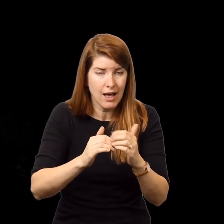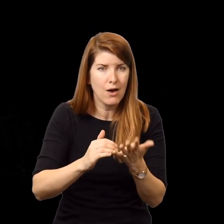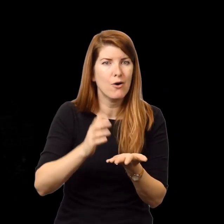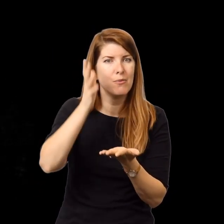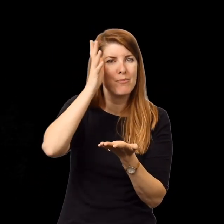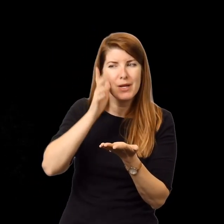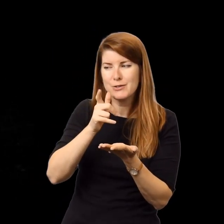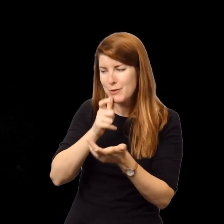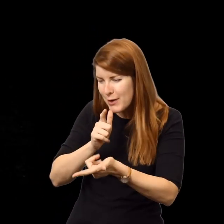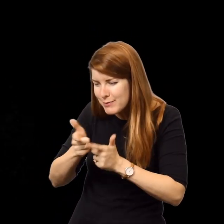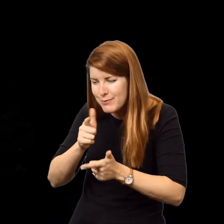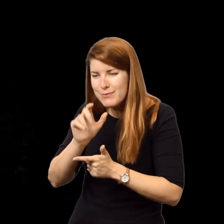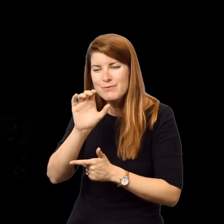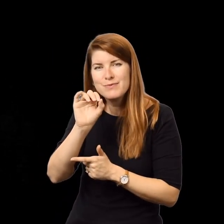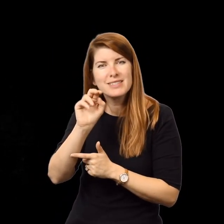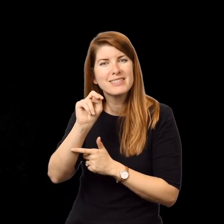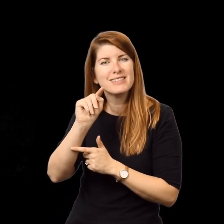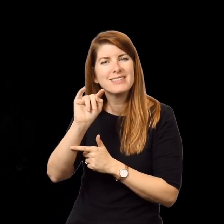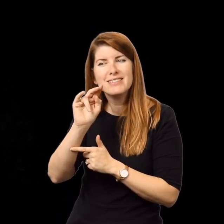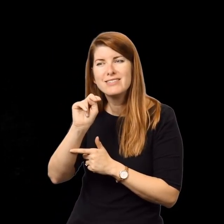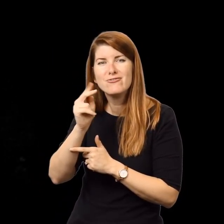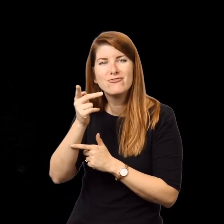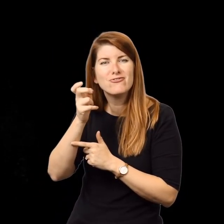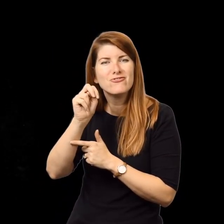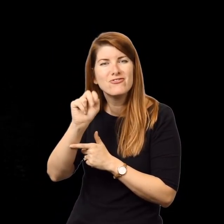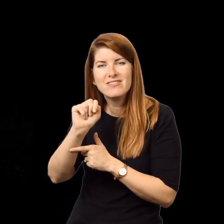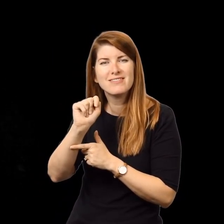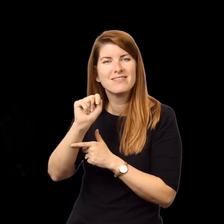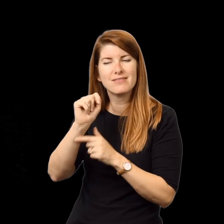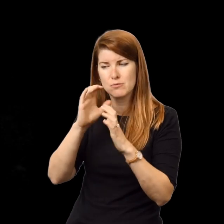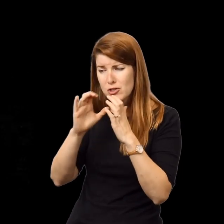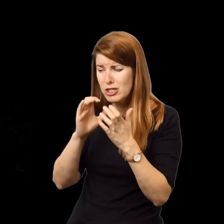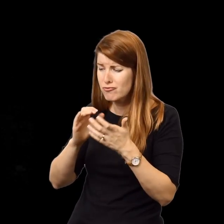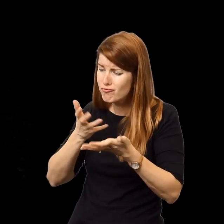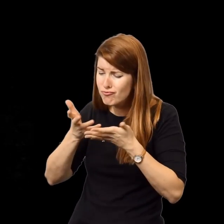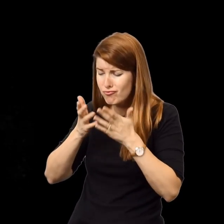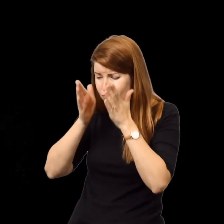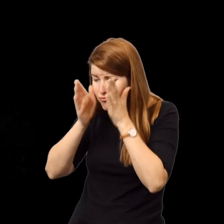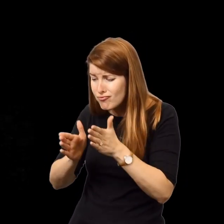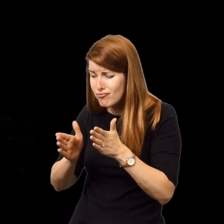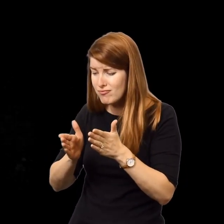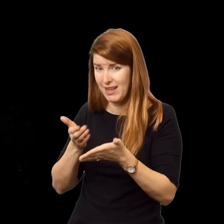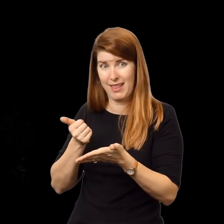who are doing attuned, contingent communication with an infant or child and helping